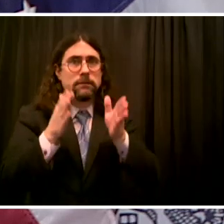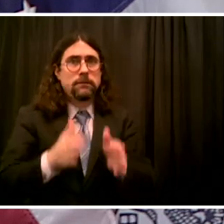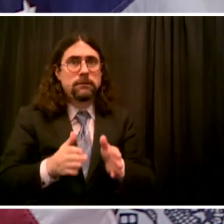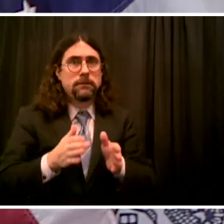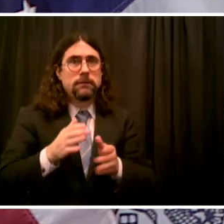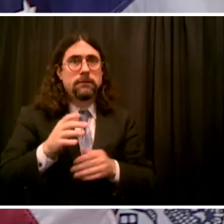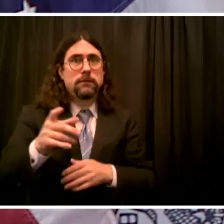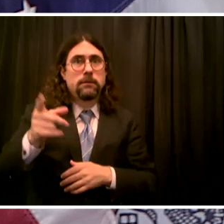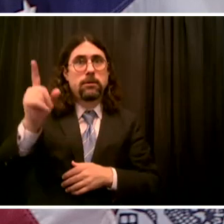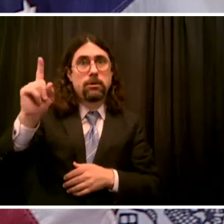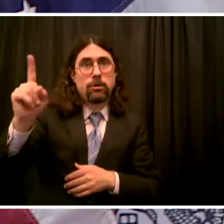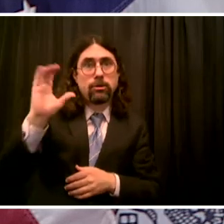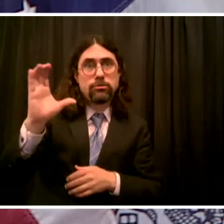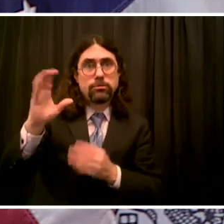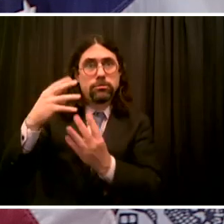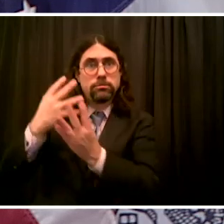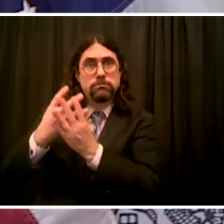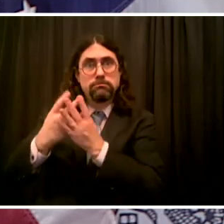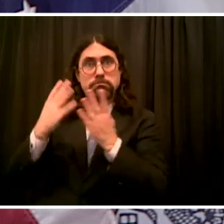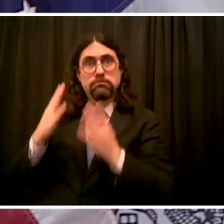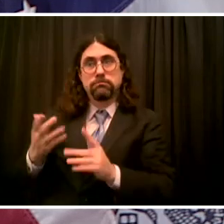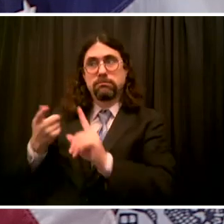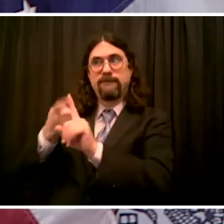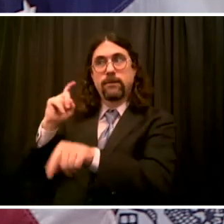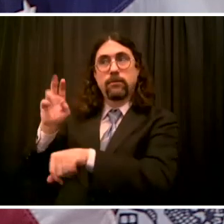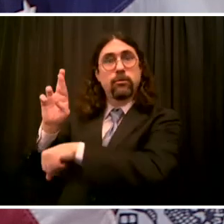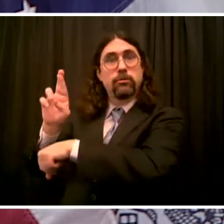QUESTION, MORE